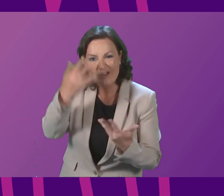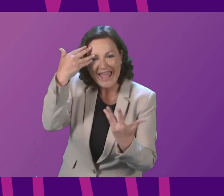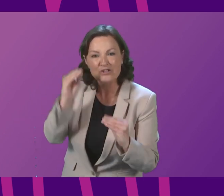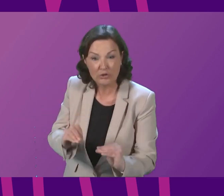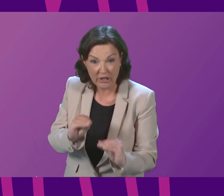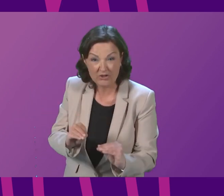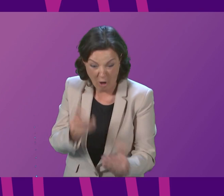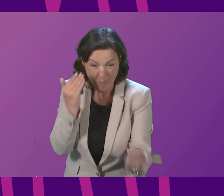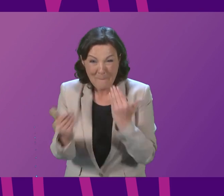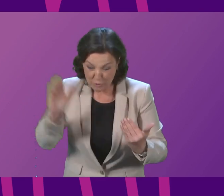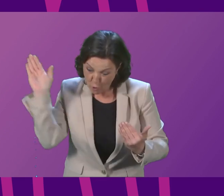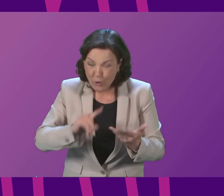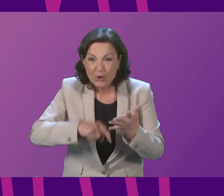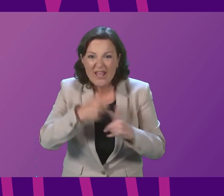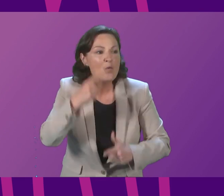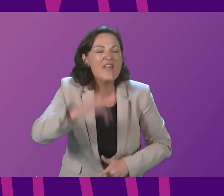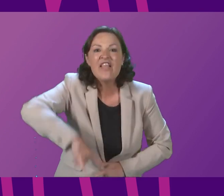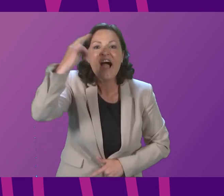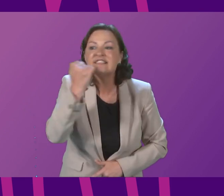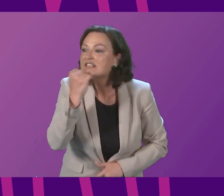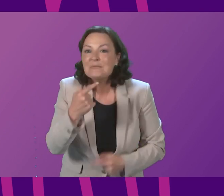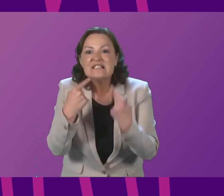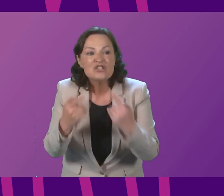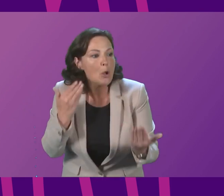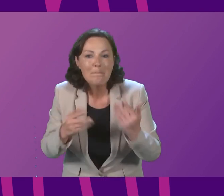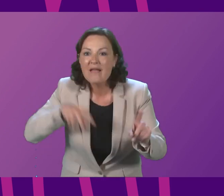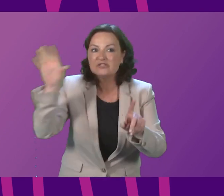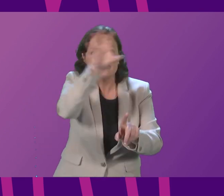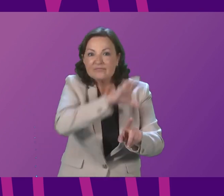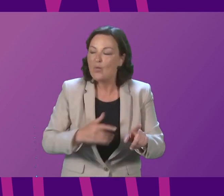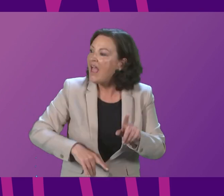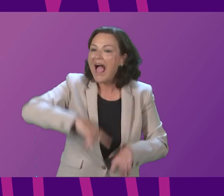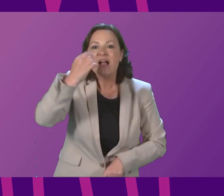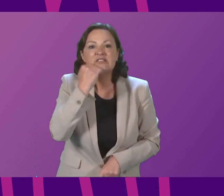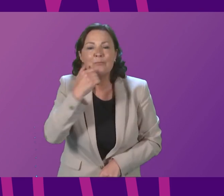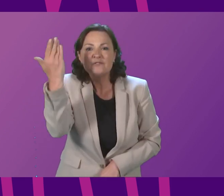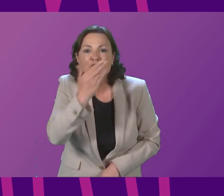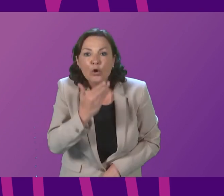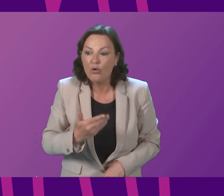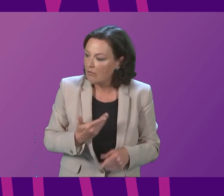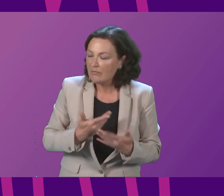Of all UK nations, we have the highest number of teachers. We have the highest number of schools per 100,000 pupils.